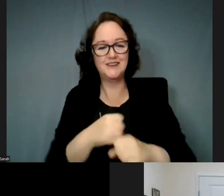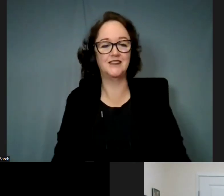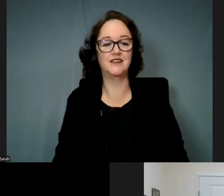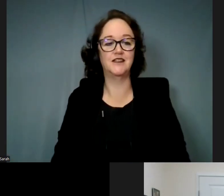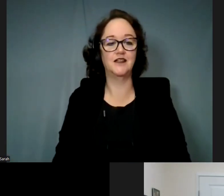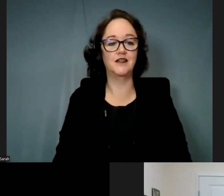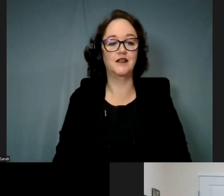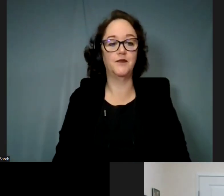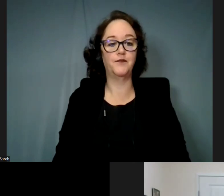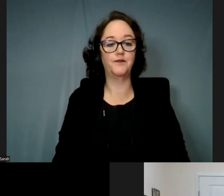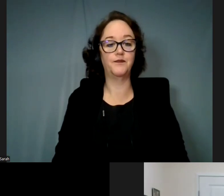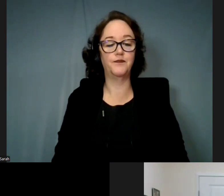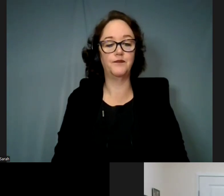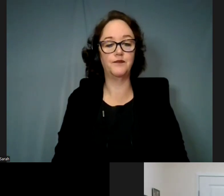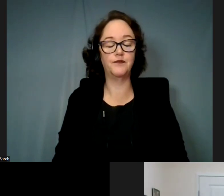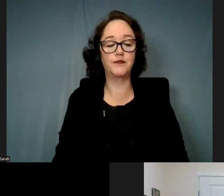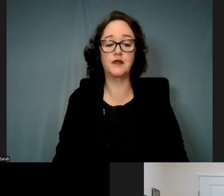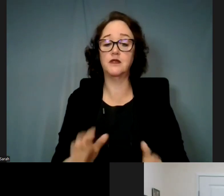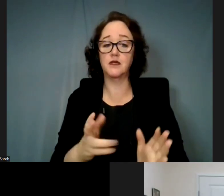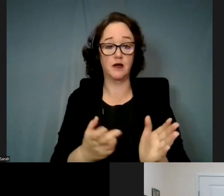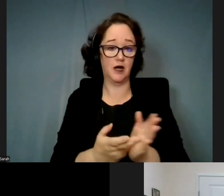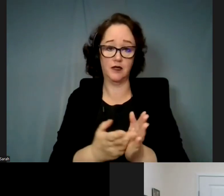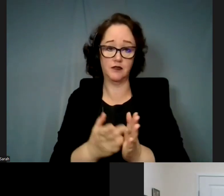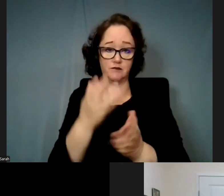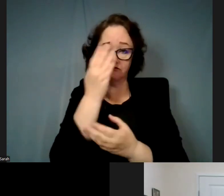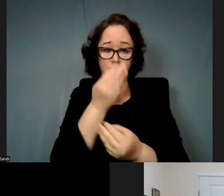the longest time, I wanted nothing to do with disability